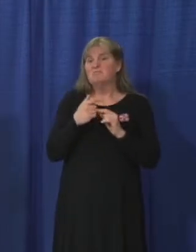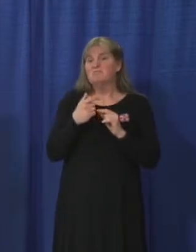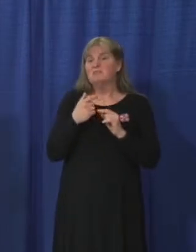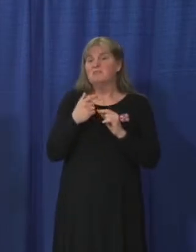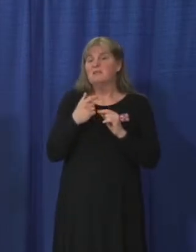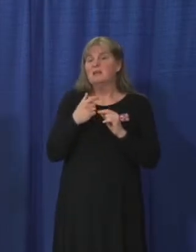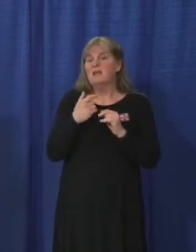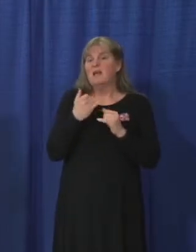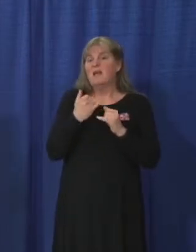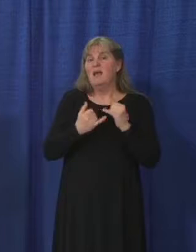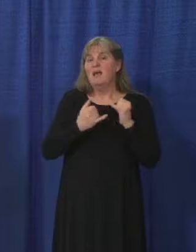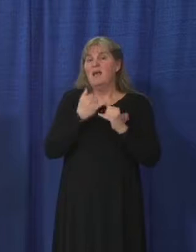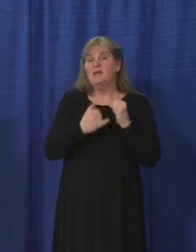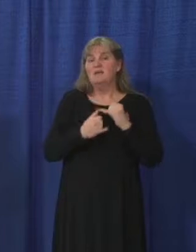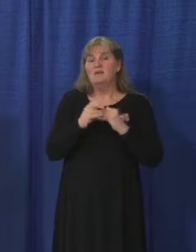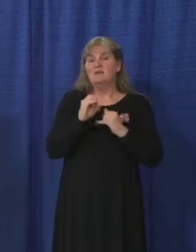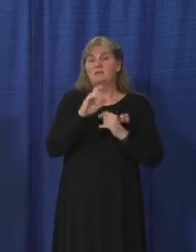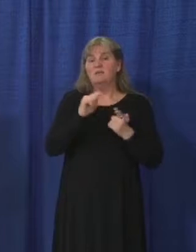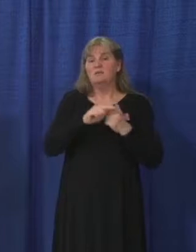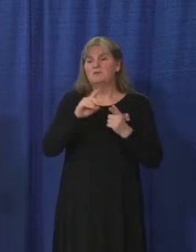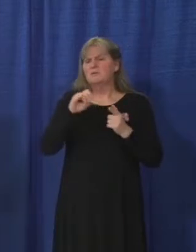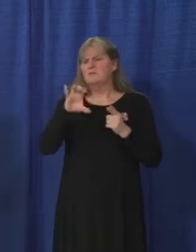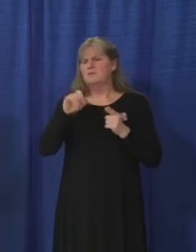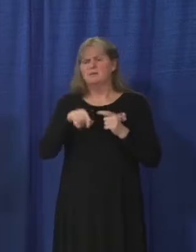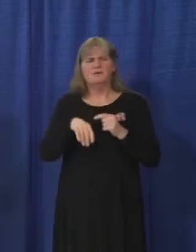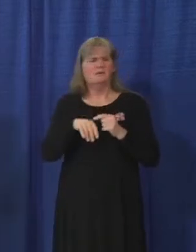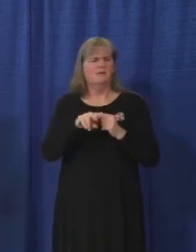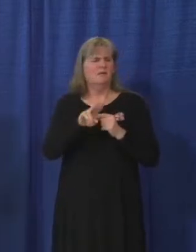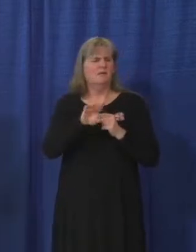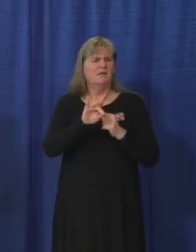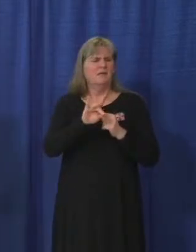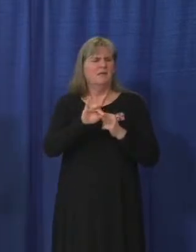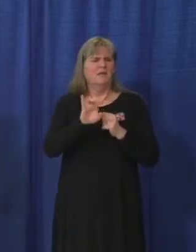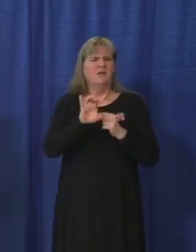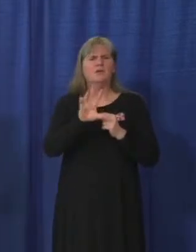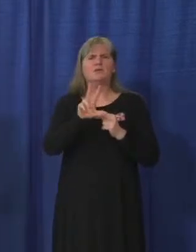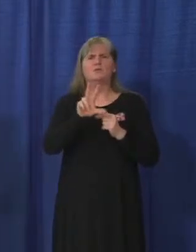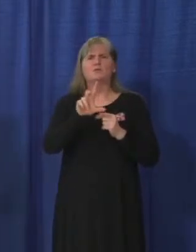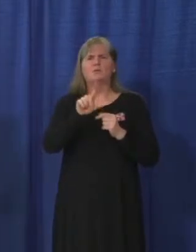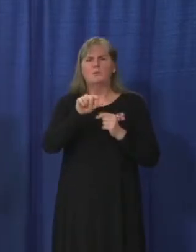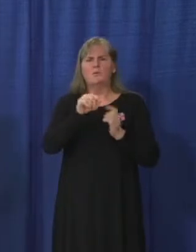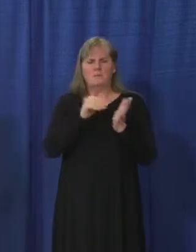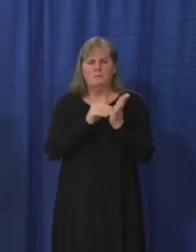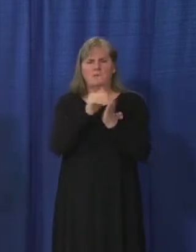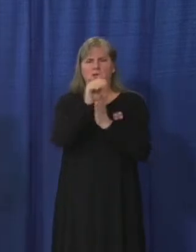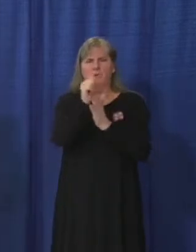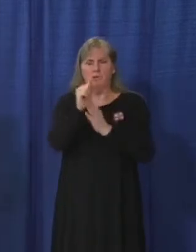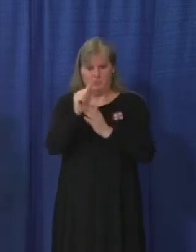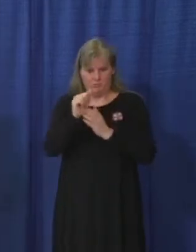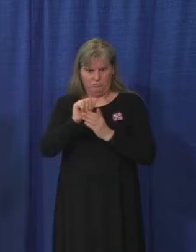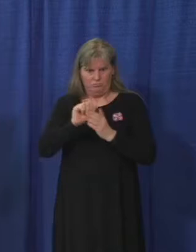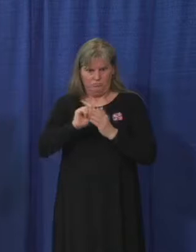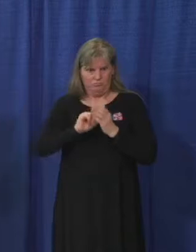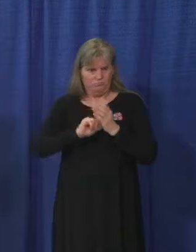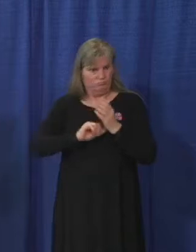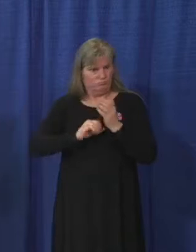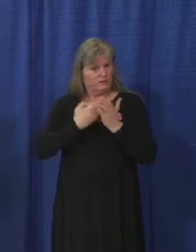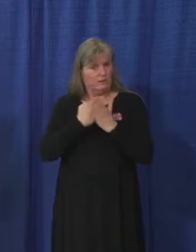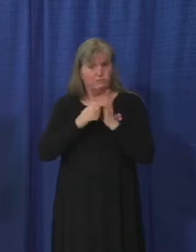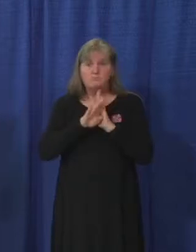Almost $820 million. Then we've seen that really robust growth around the